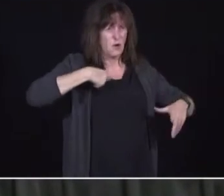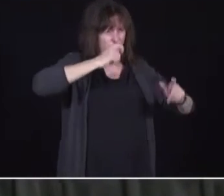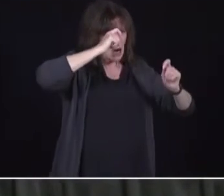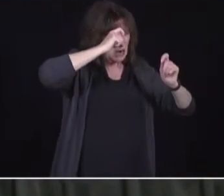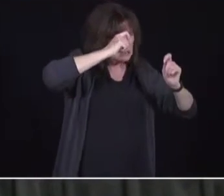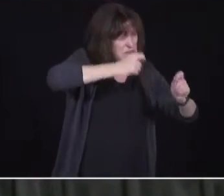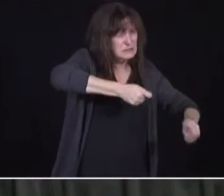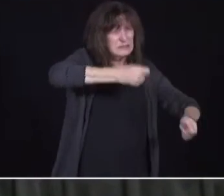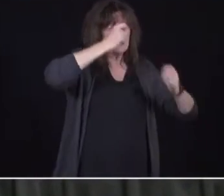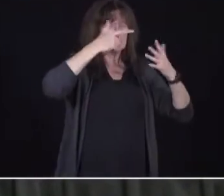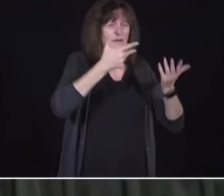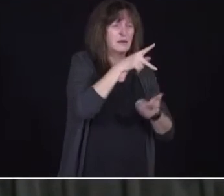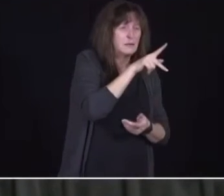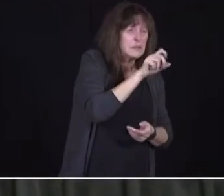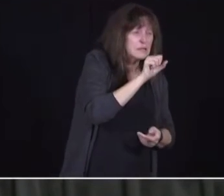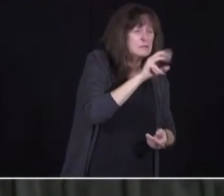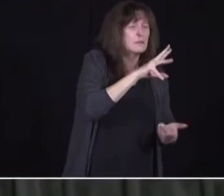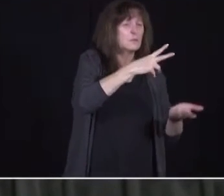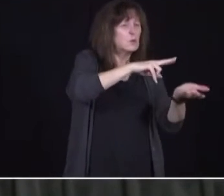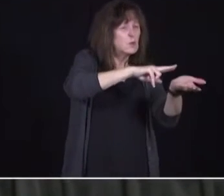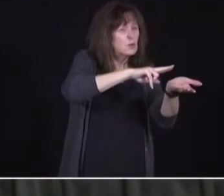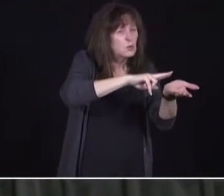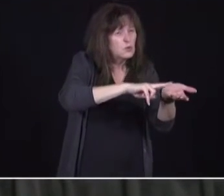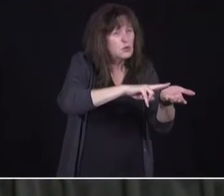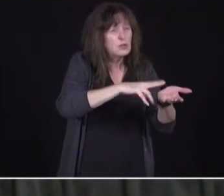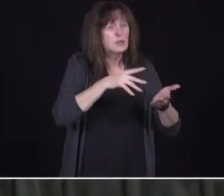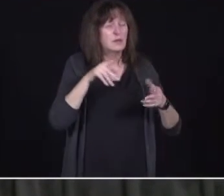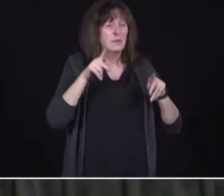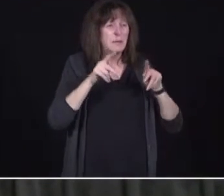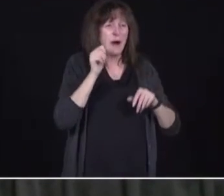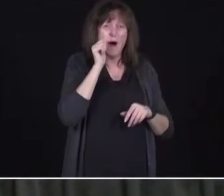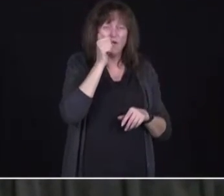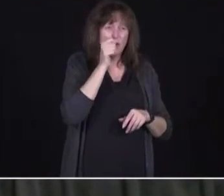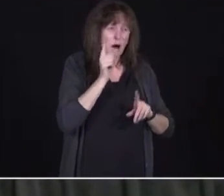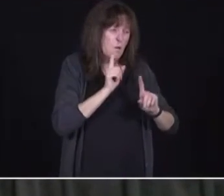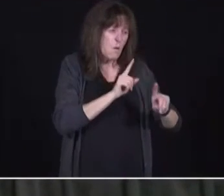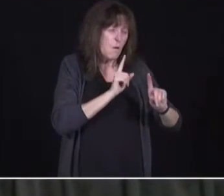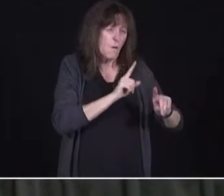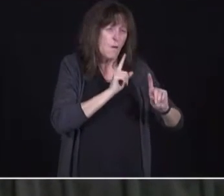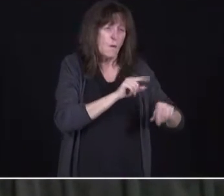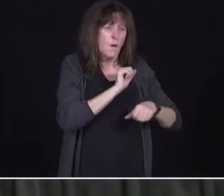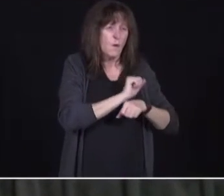As per the iron ring. I think the world of the PSWs and frontline